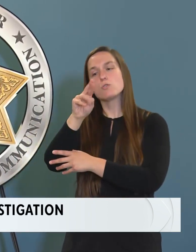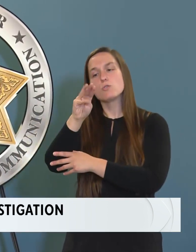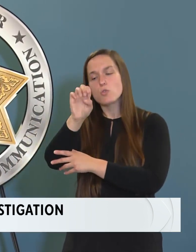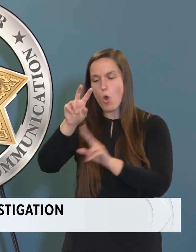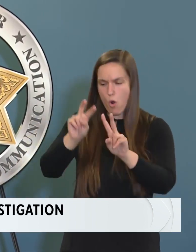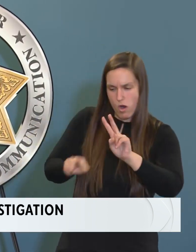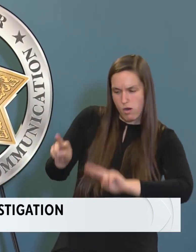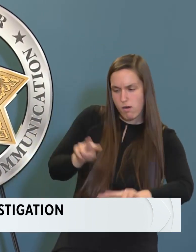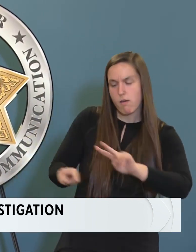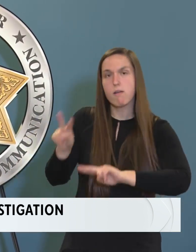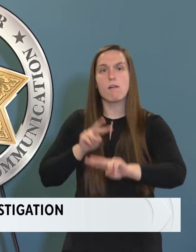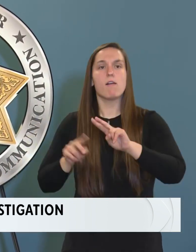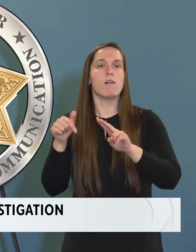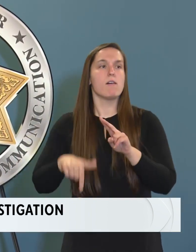SHOW IT TO YOU.